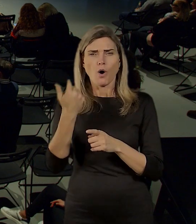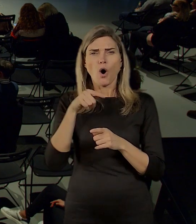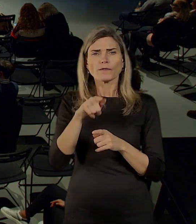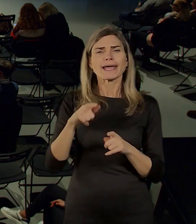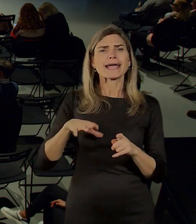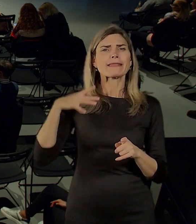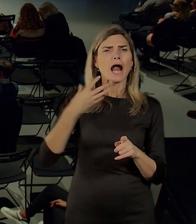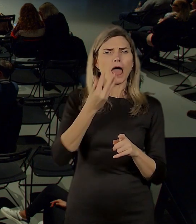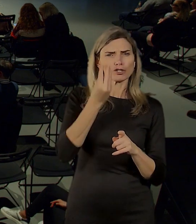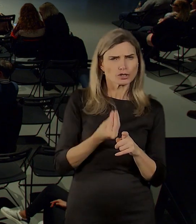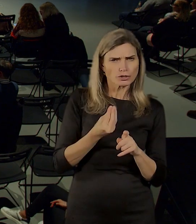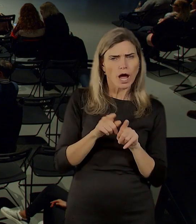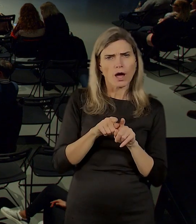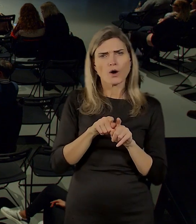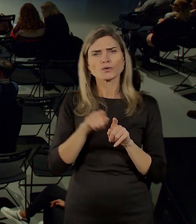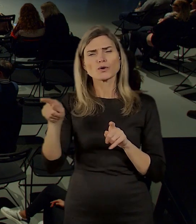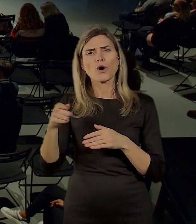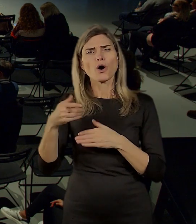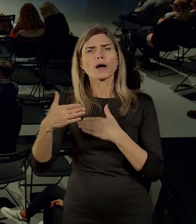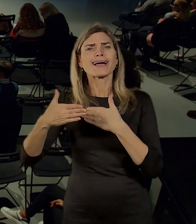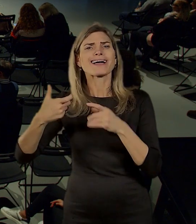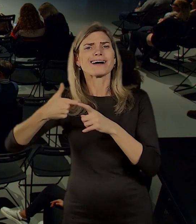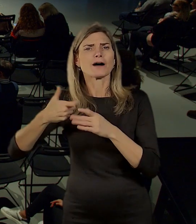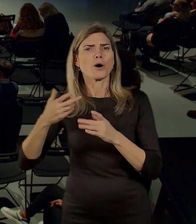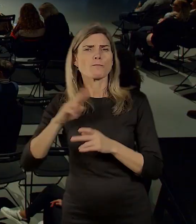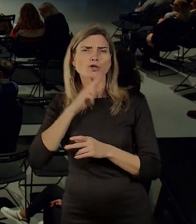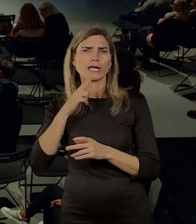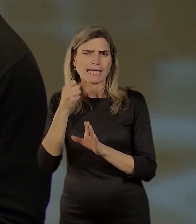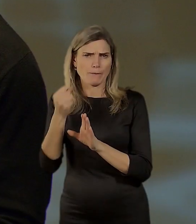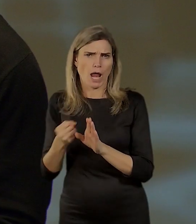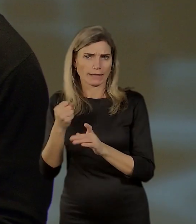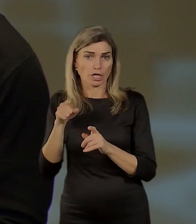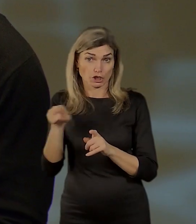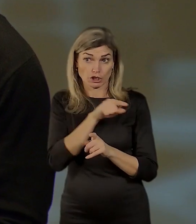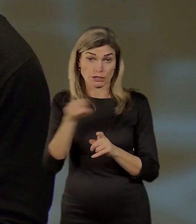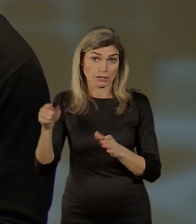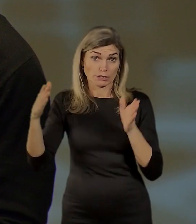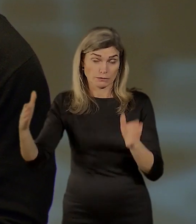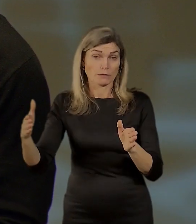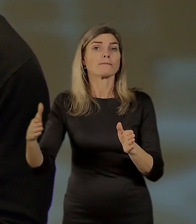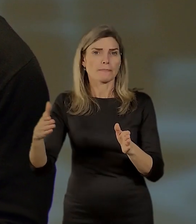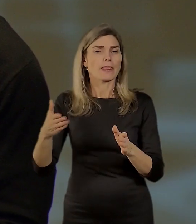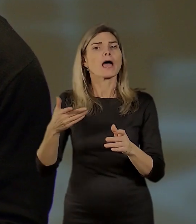And then the planned possible connection to the ring road would follow.